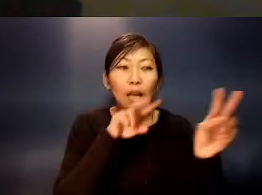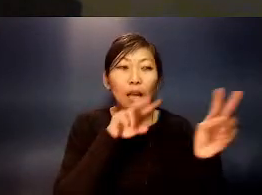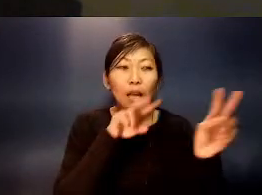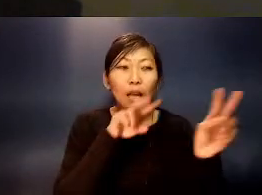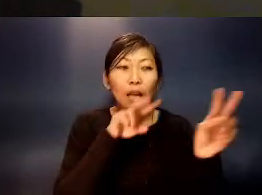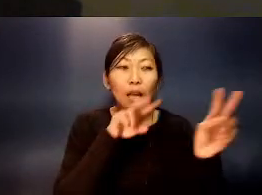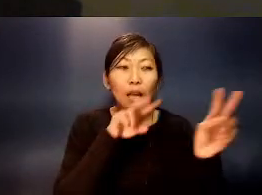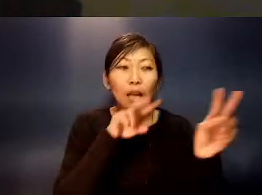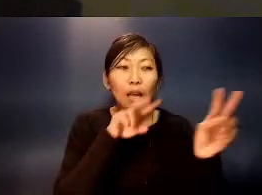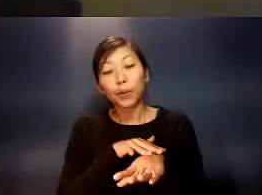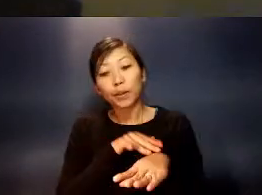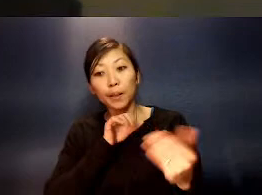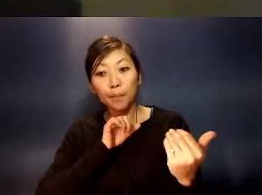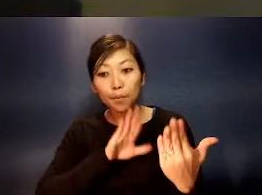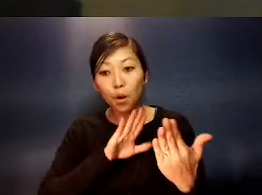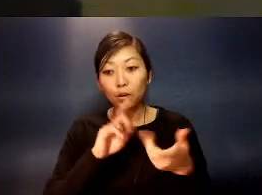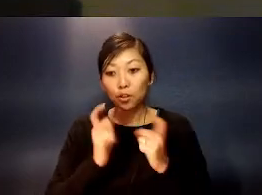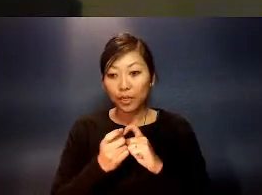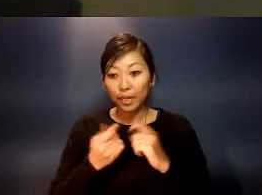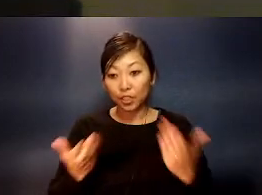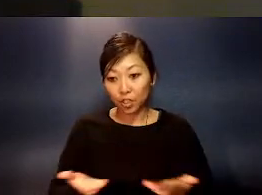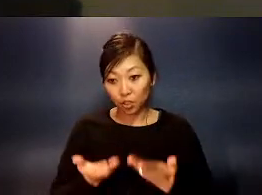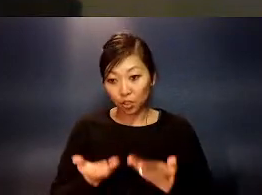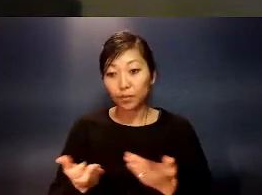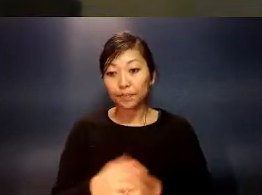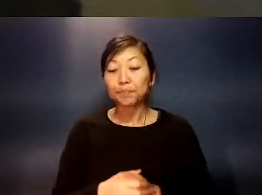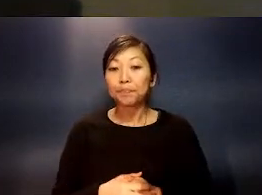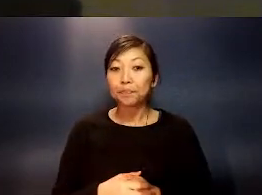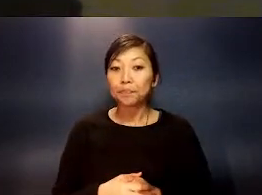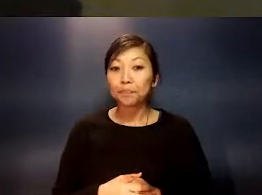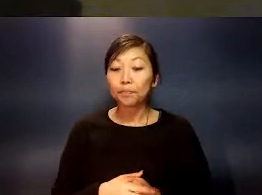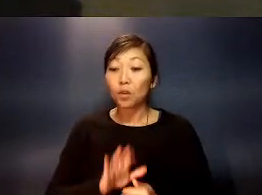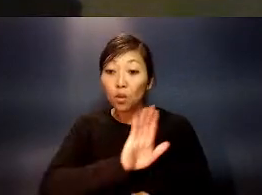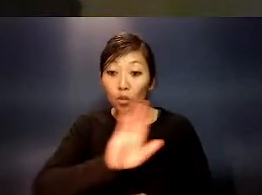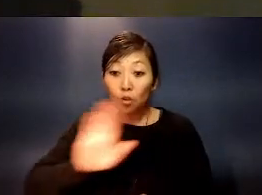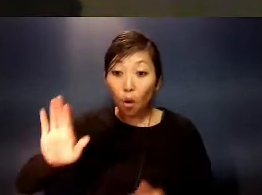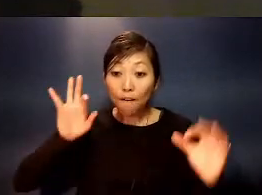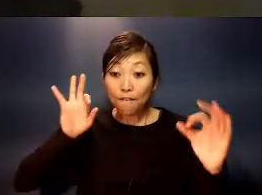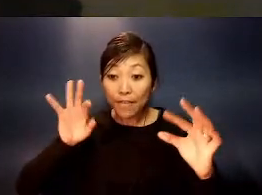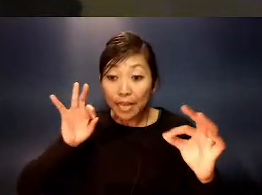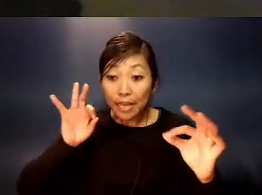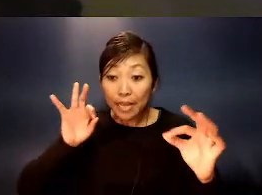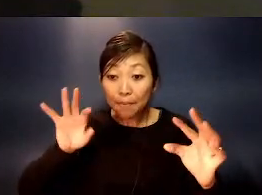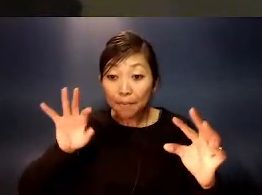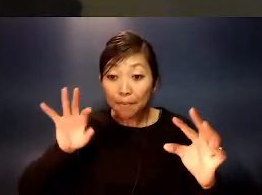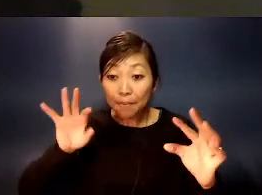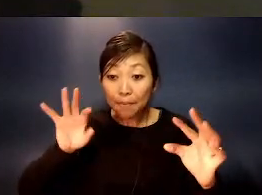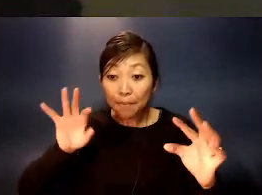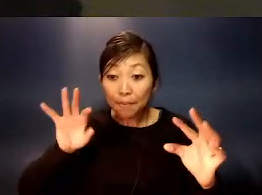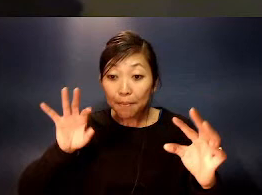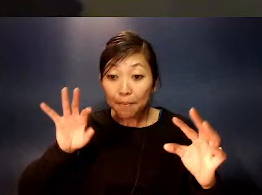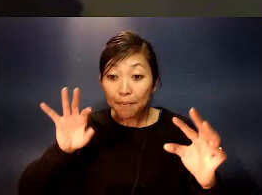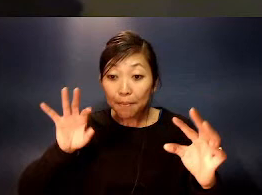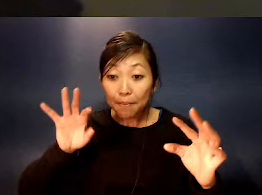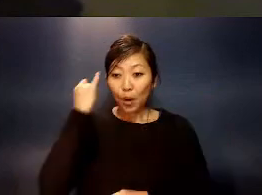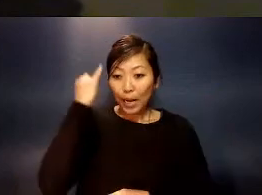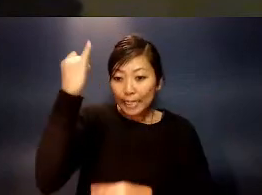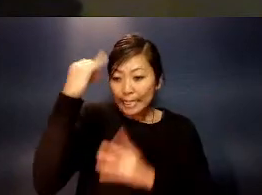STAFF, FROM MEMBERS OF OUR COMMUNITY HAVE HELPED US MAKE THE CHANGES WE'VE SEEN SO FAR. THERE'S MUCH MORE TO DO AND I WISH WE COULD HAVE DELIVERED A LOT MORE IN THIS BUDGET.